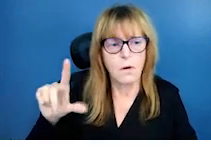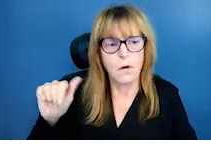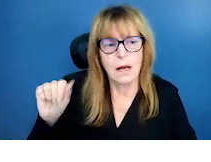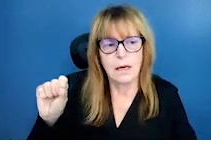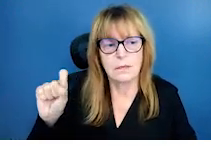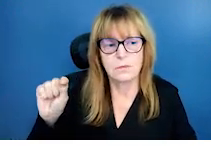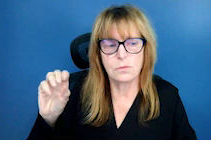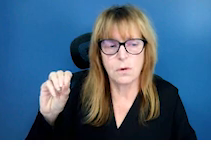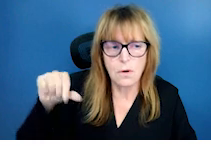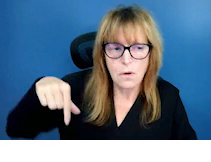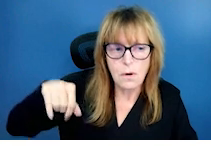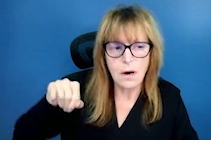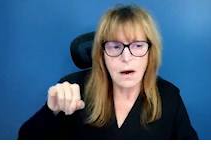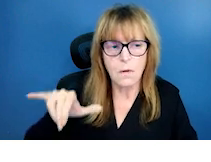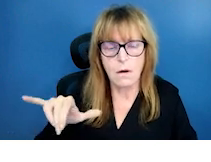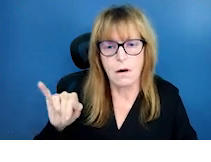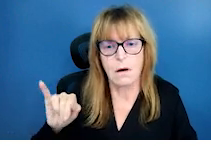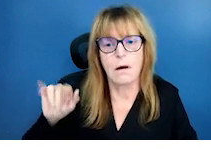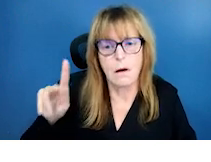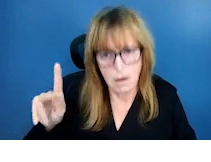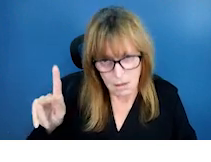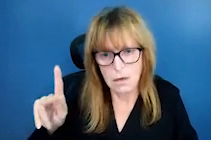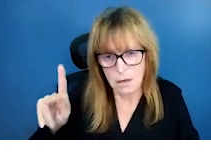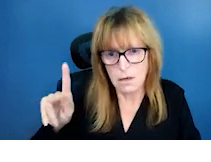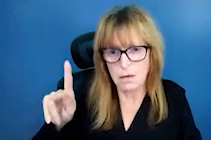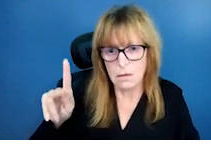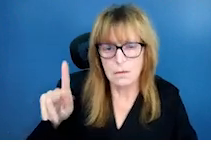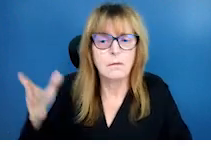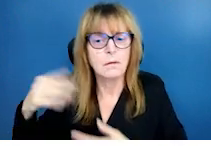The treaties did not deal with surrender of lands and resources but in fact